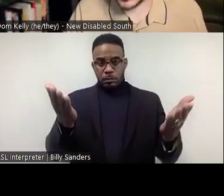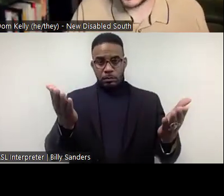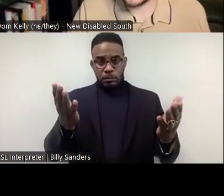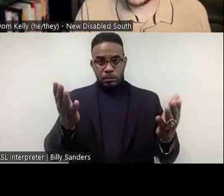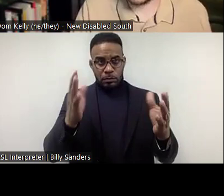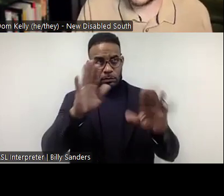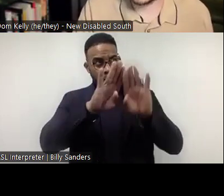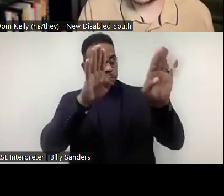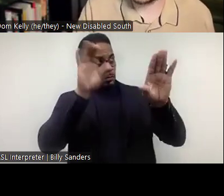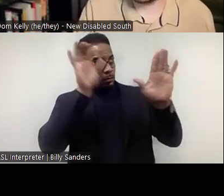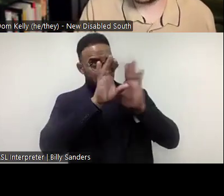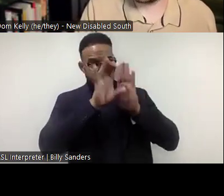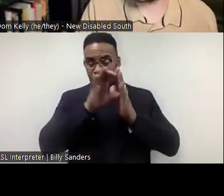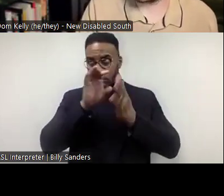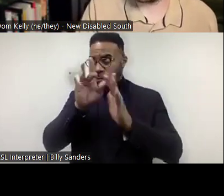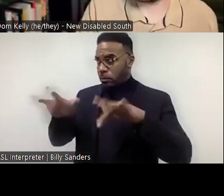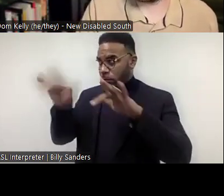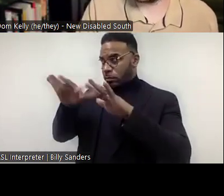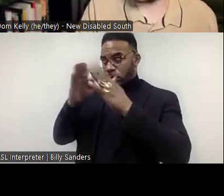around the collar. And I'm sitting in front of a wall of